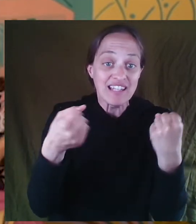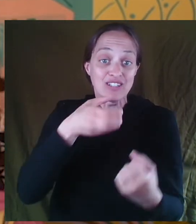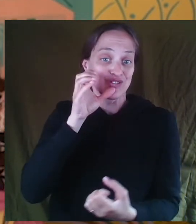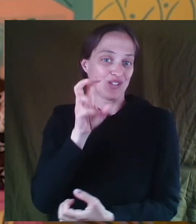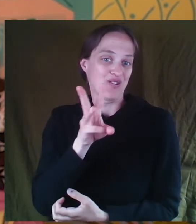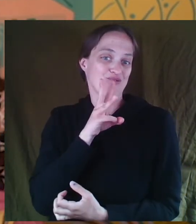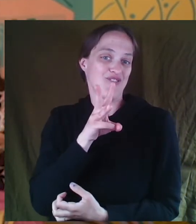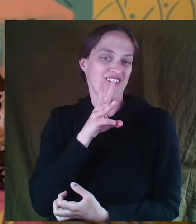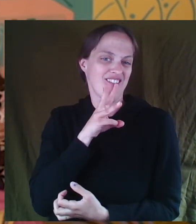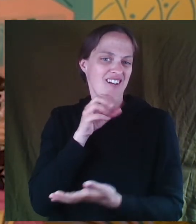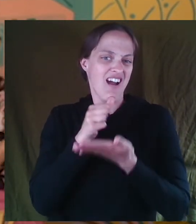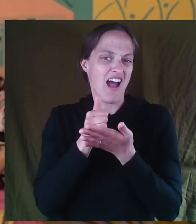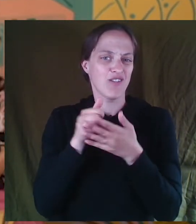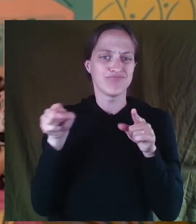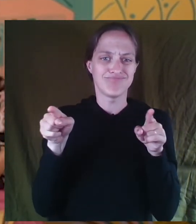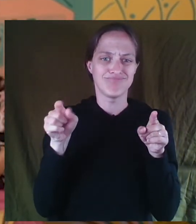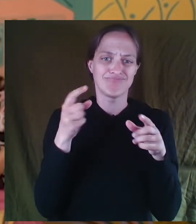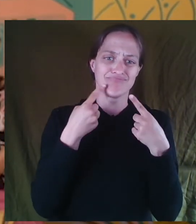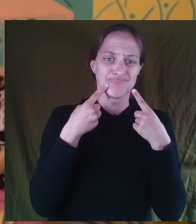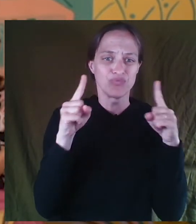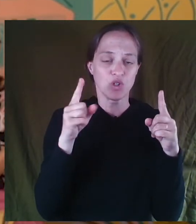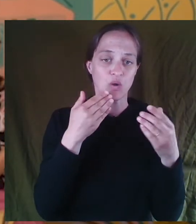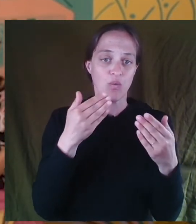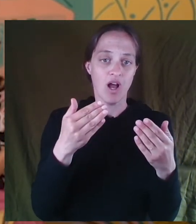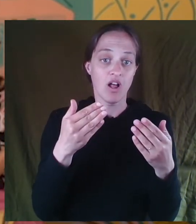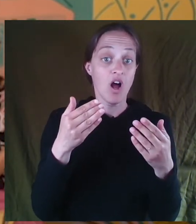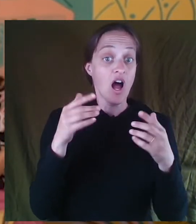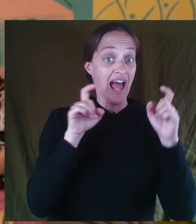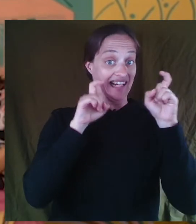That helps them work well. Make a face.